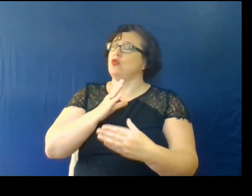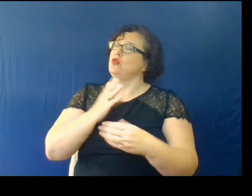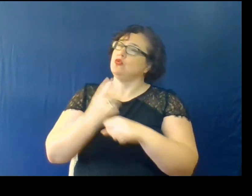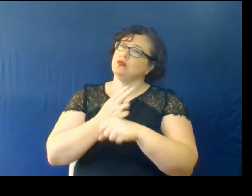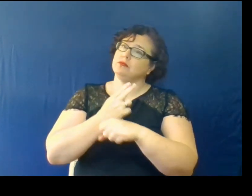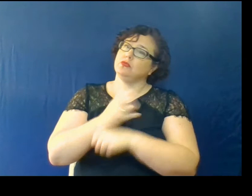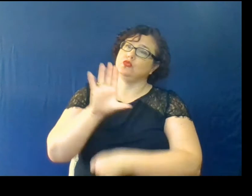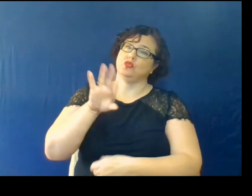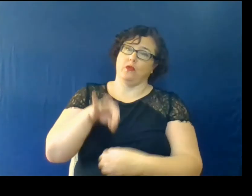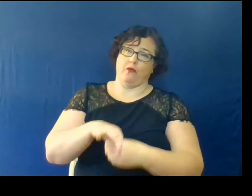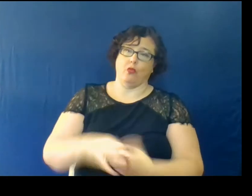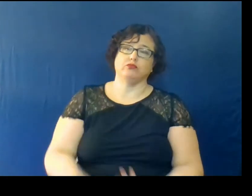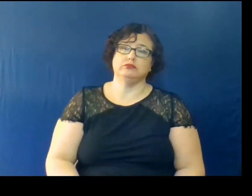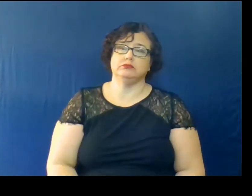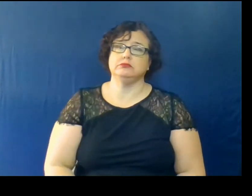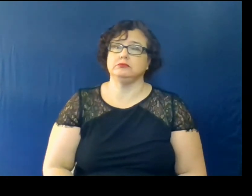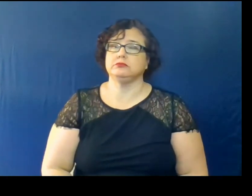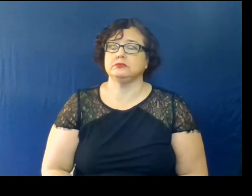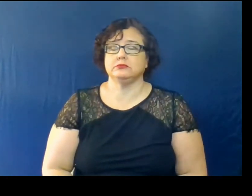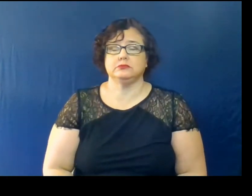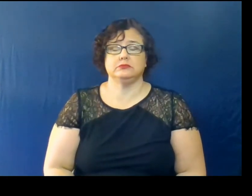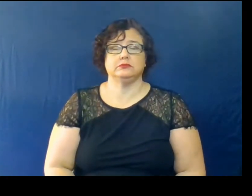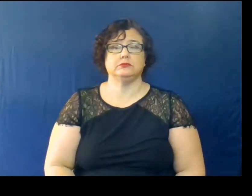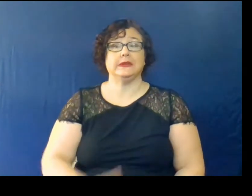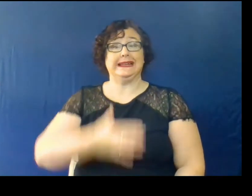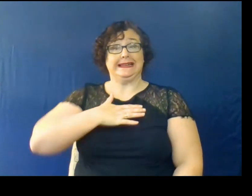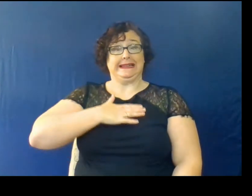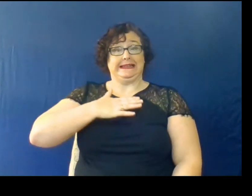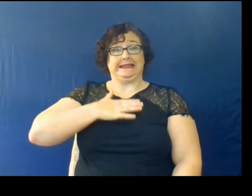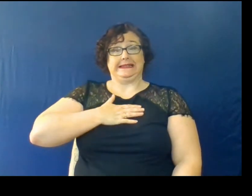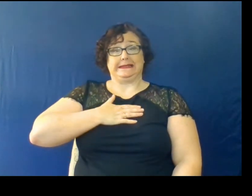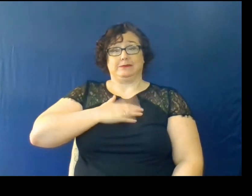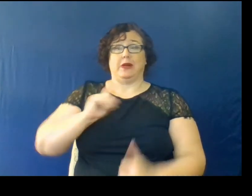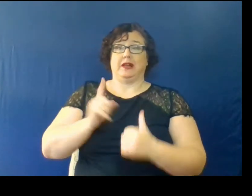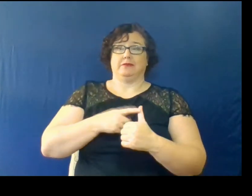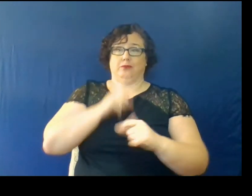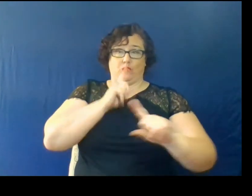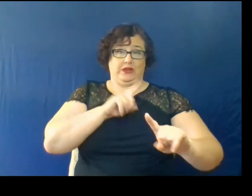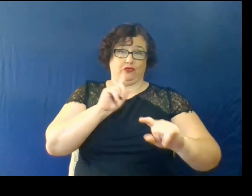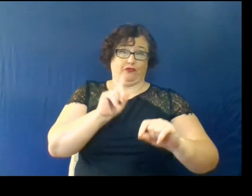your vote. So that's my you know that's the answer to my first question. Minna do you want me to go